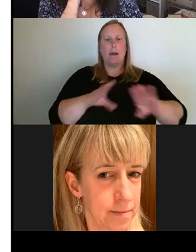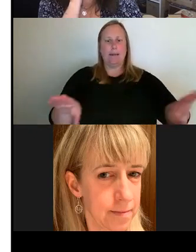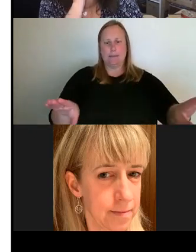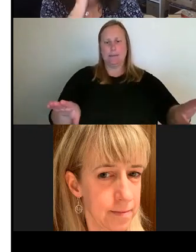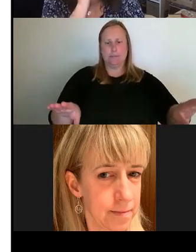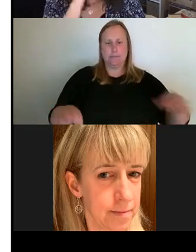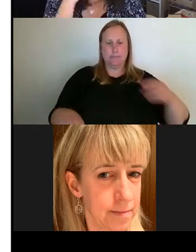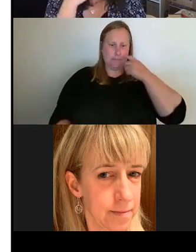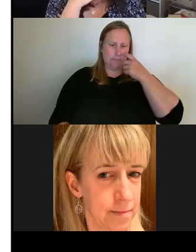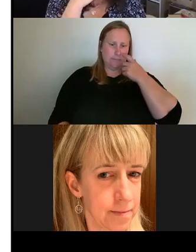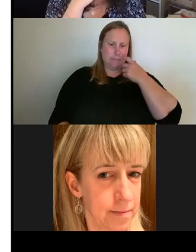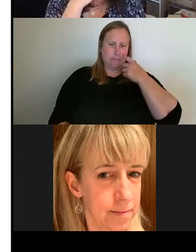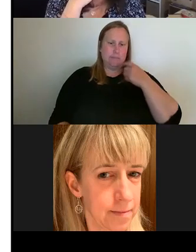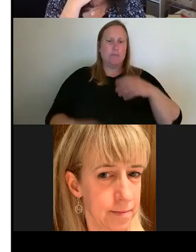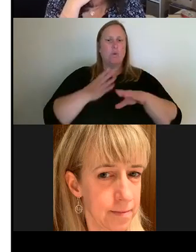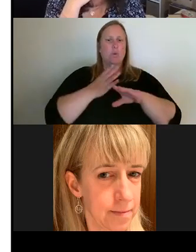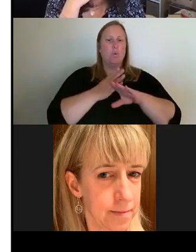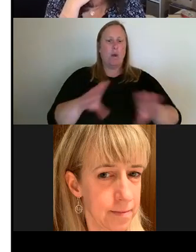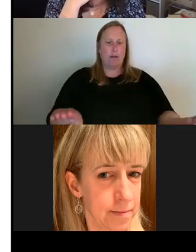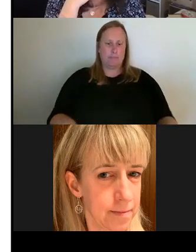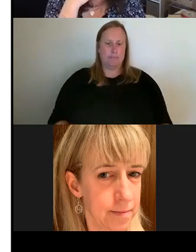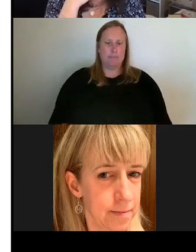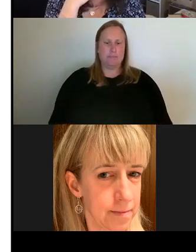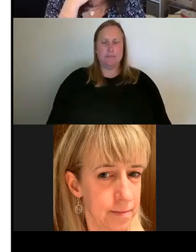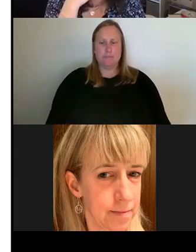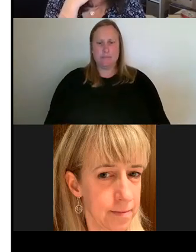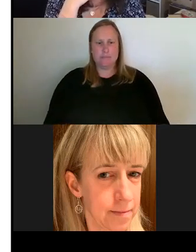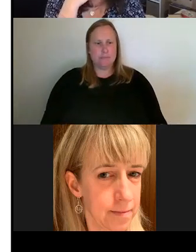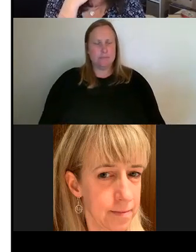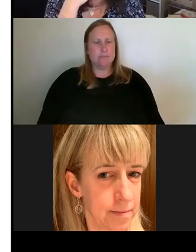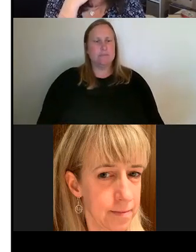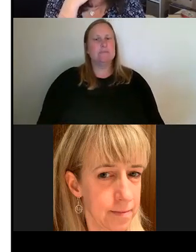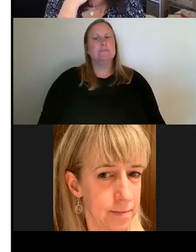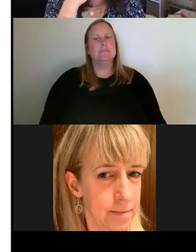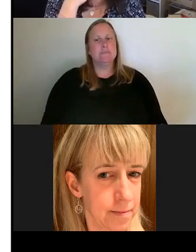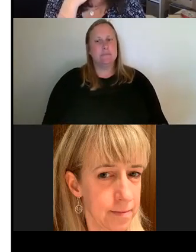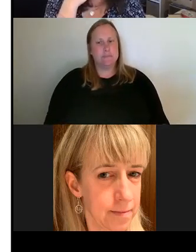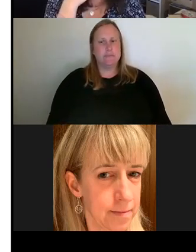I need to be quiet. The left side of the table is displaying, and as we